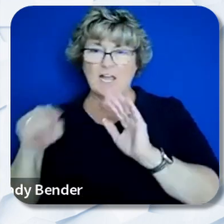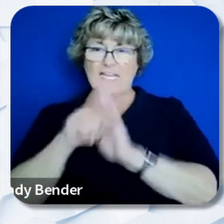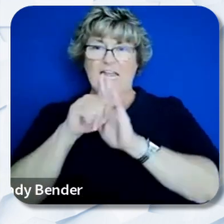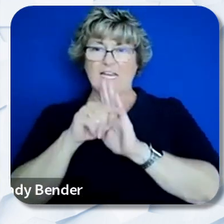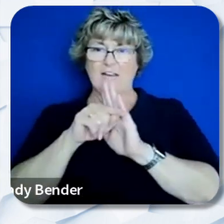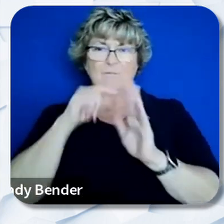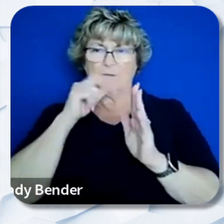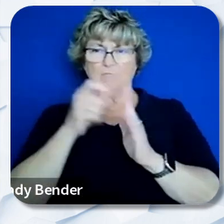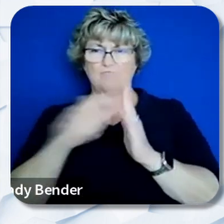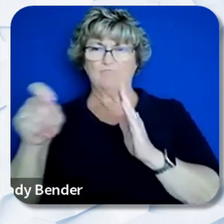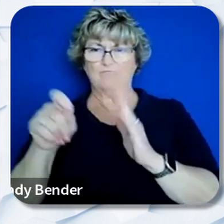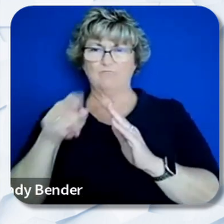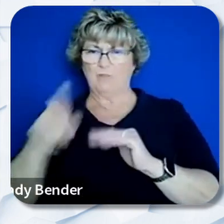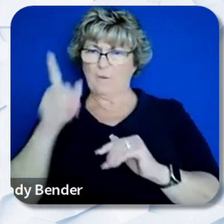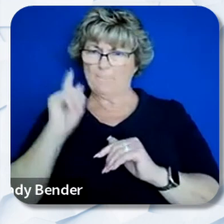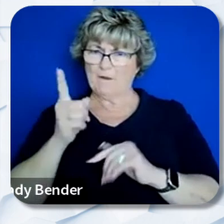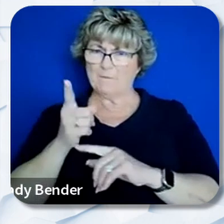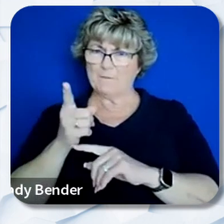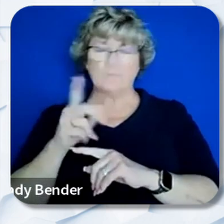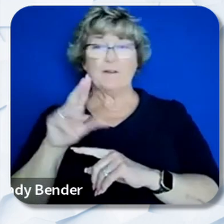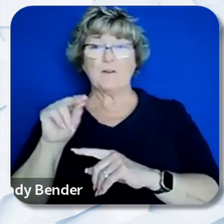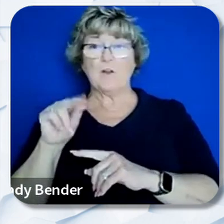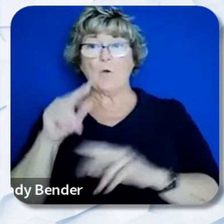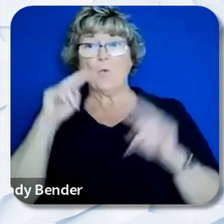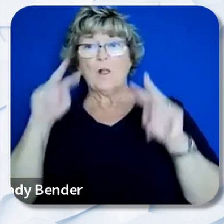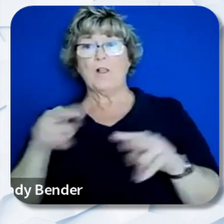you off like you're being naughty or what. We just look and make sure that those aren't